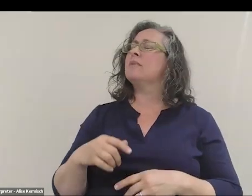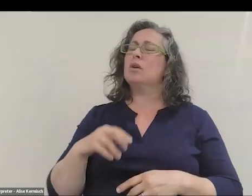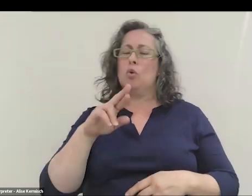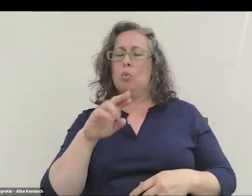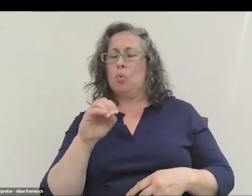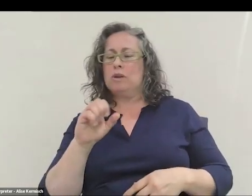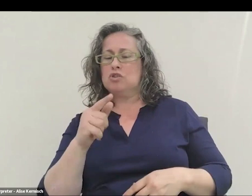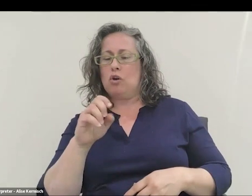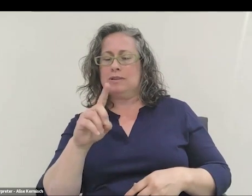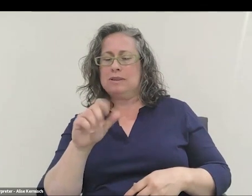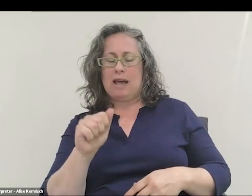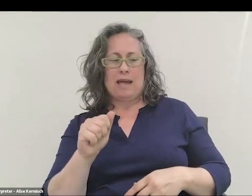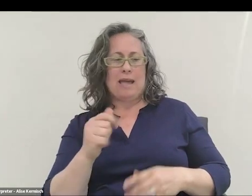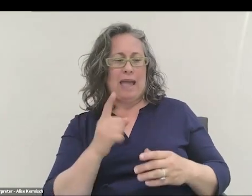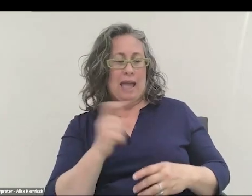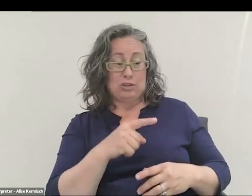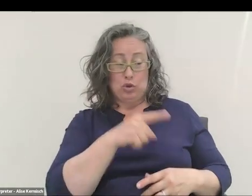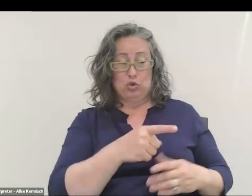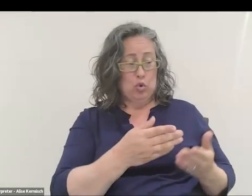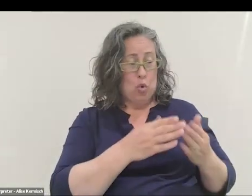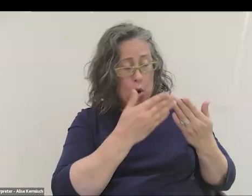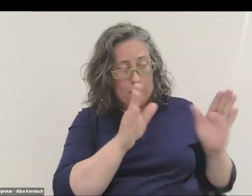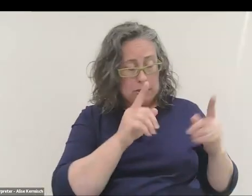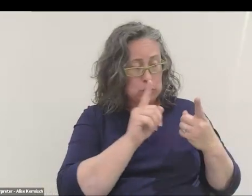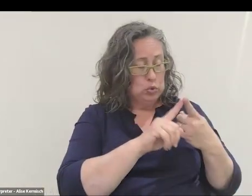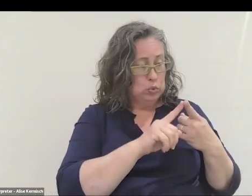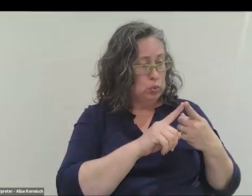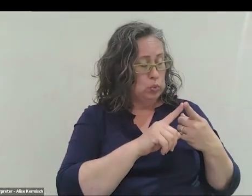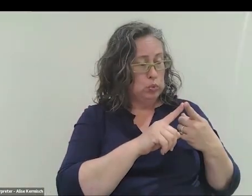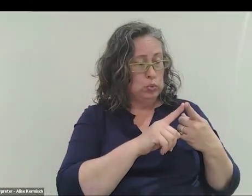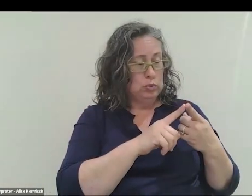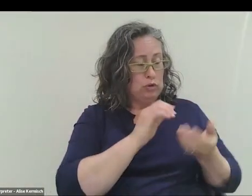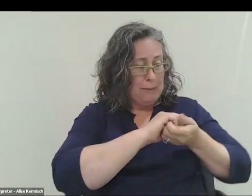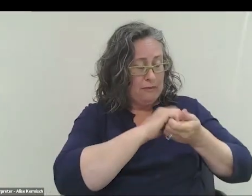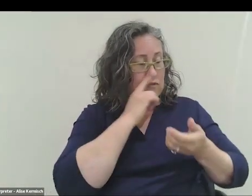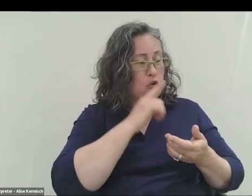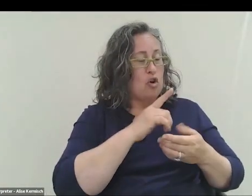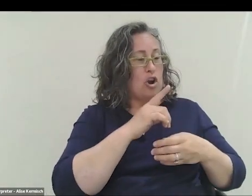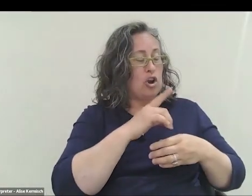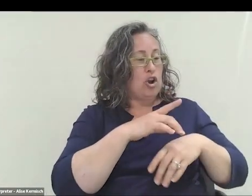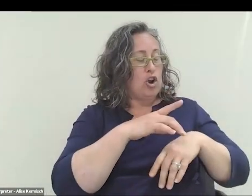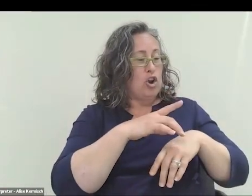"Are you open to collaboration to use sound for earth science applications such as soil characterization?"